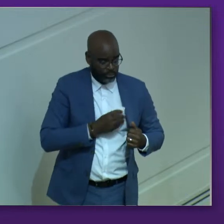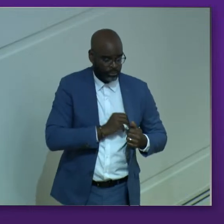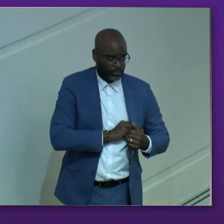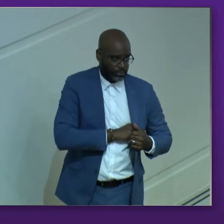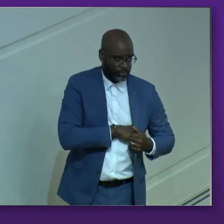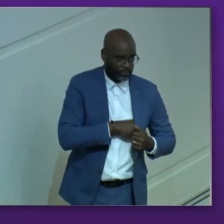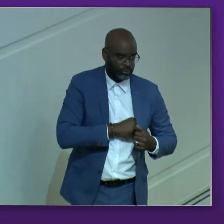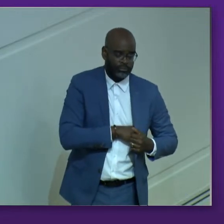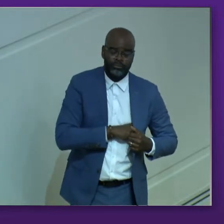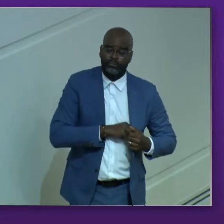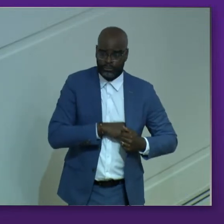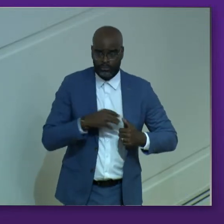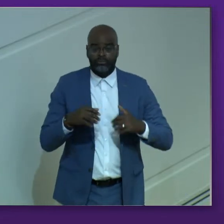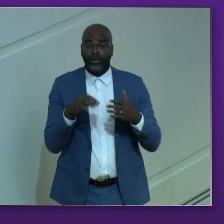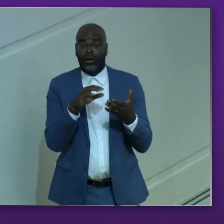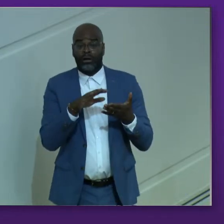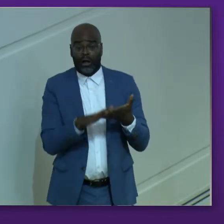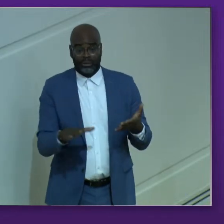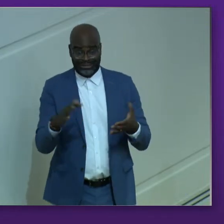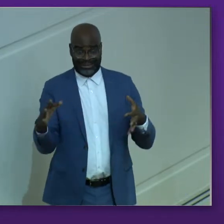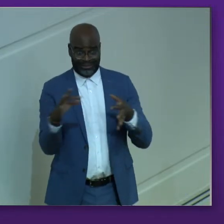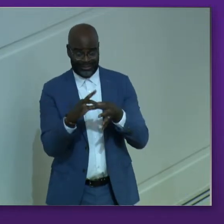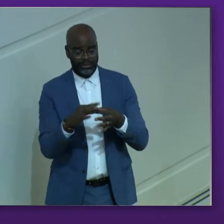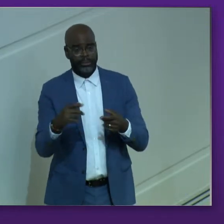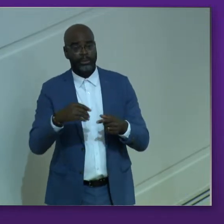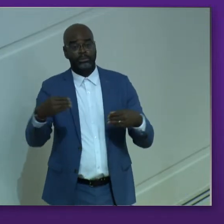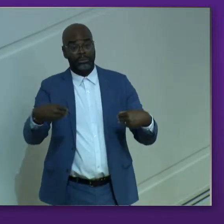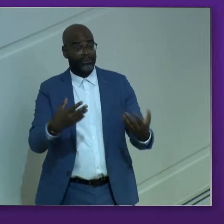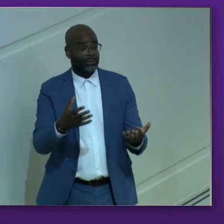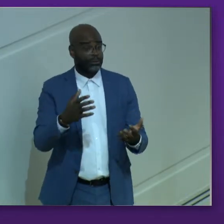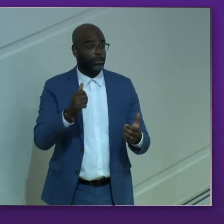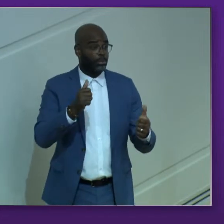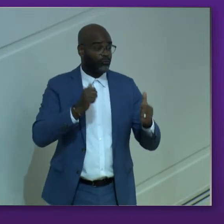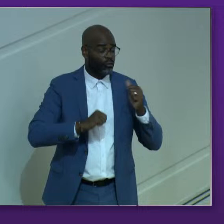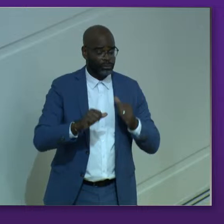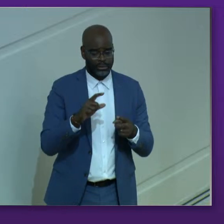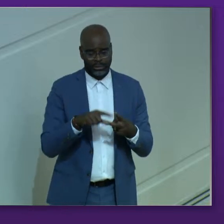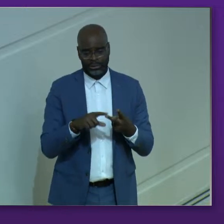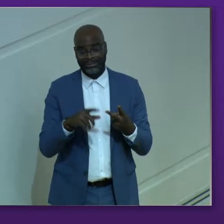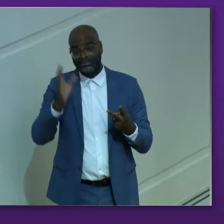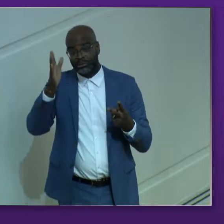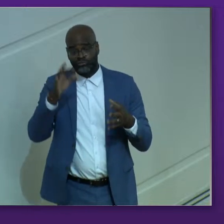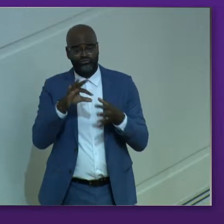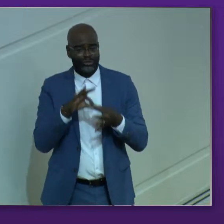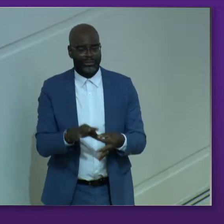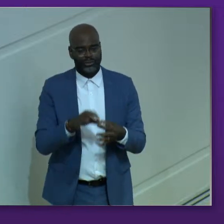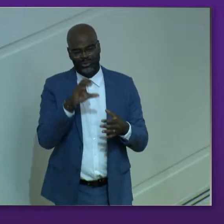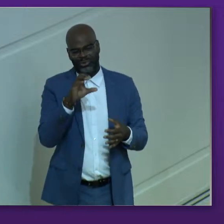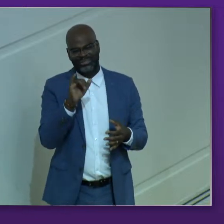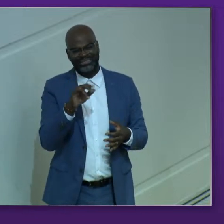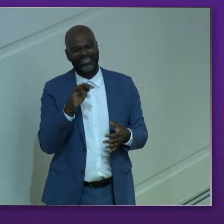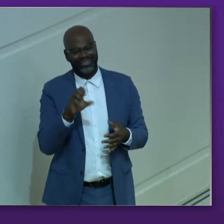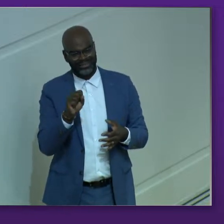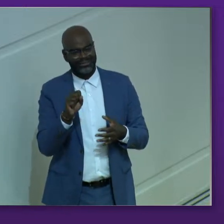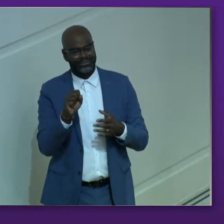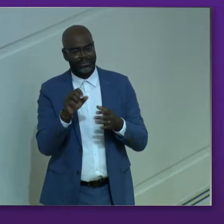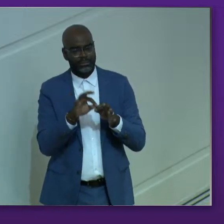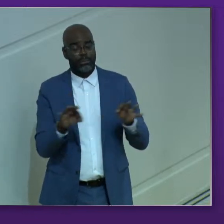OF TAKING THEM TO SCALE OUR 40+ THOUSAND STUDENTS HAVING THESE TYPES OF EXPERIENCES. THE COLLEGE CONNECTS OBVIOUSLY WITH